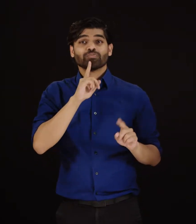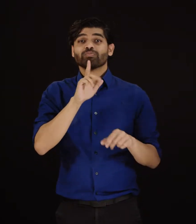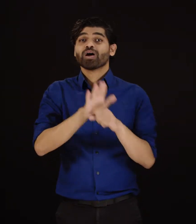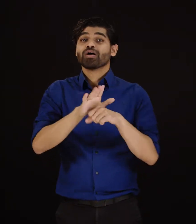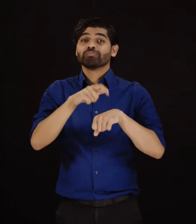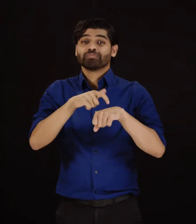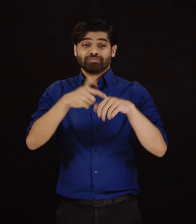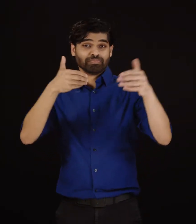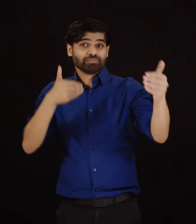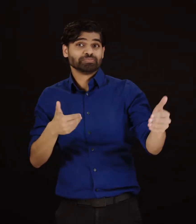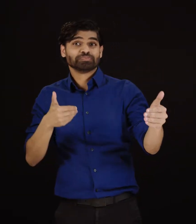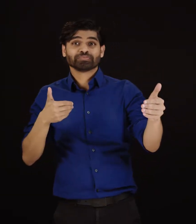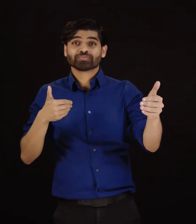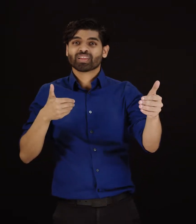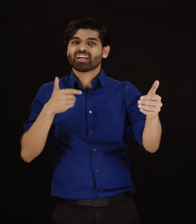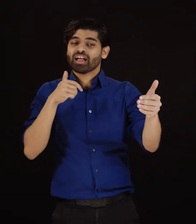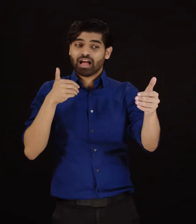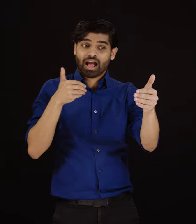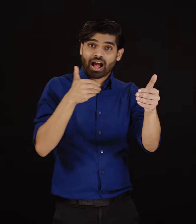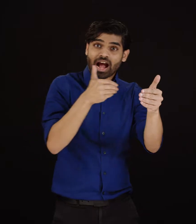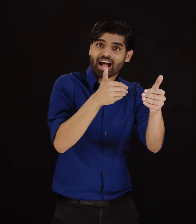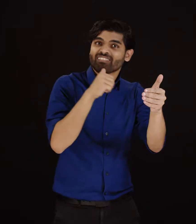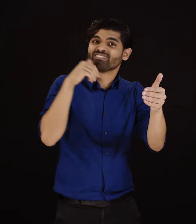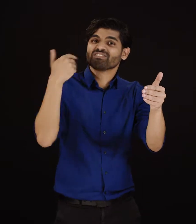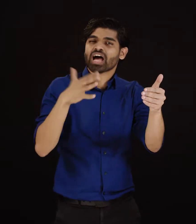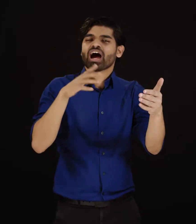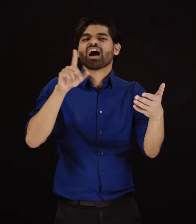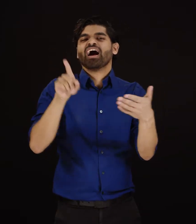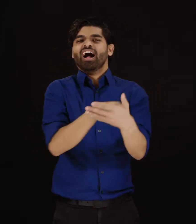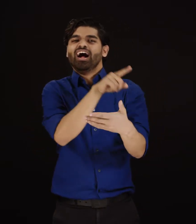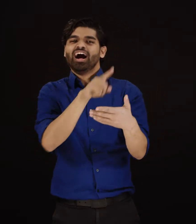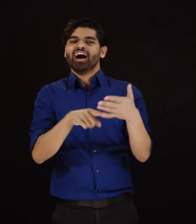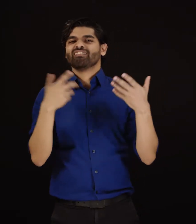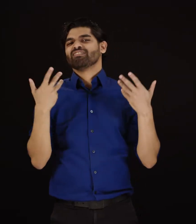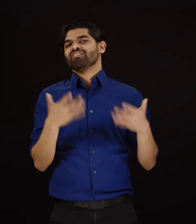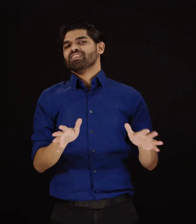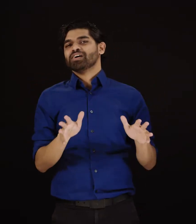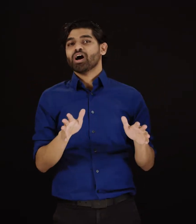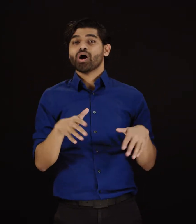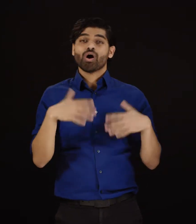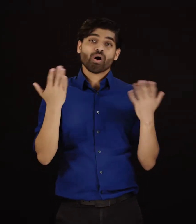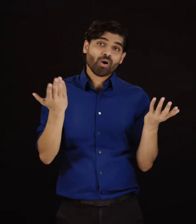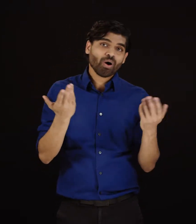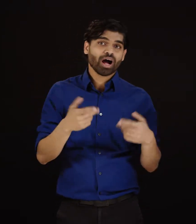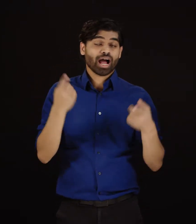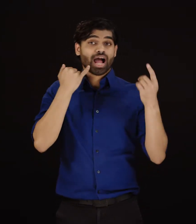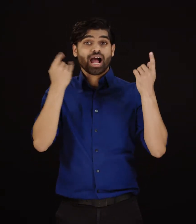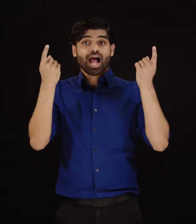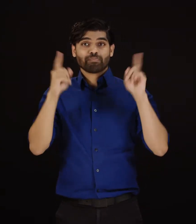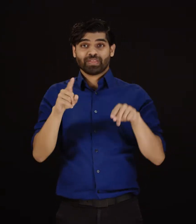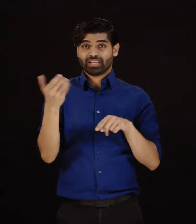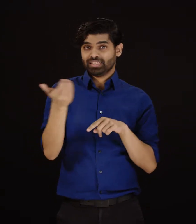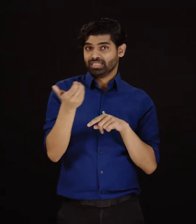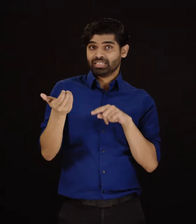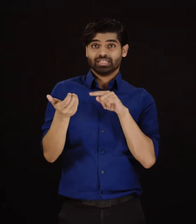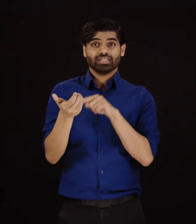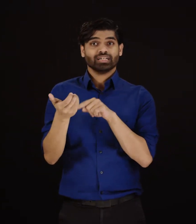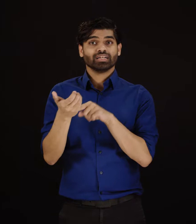down to $0. The amount will depend on several factors including the type of contract a customer has, how long the